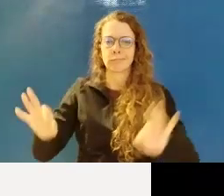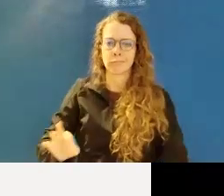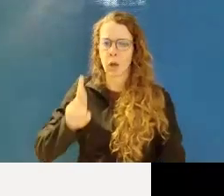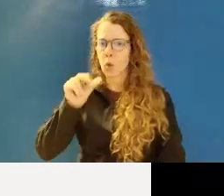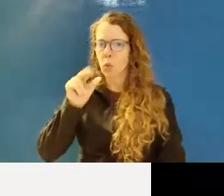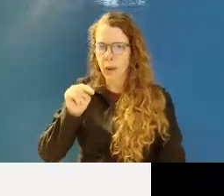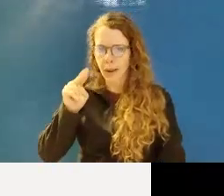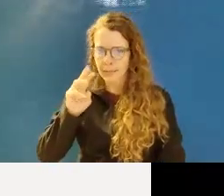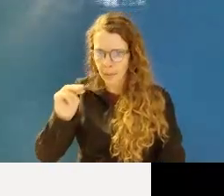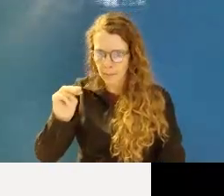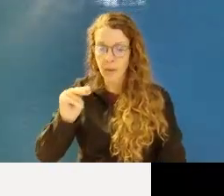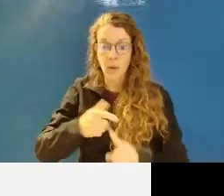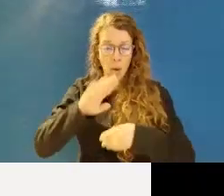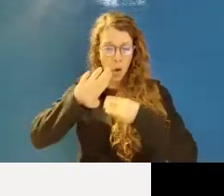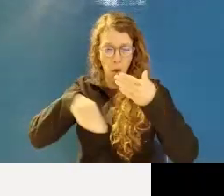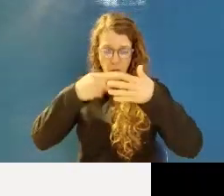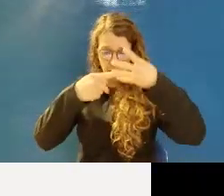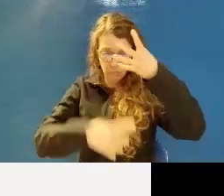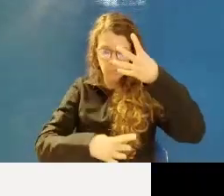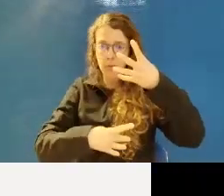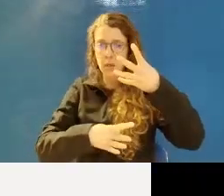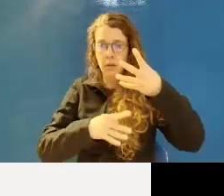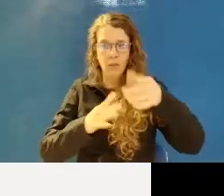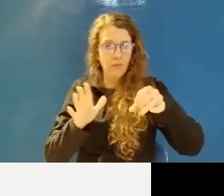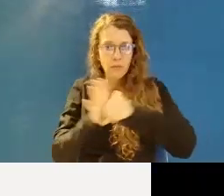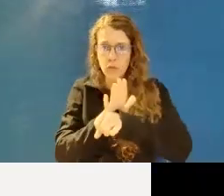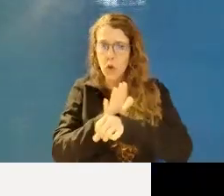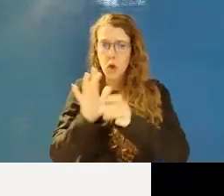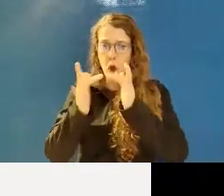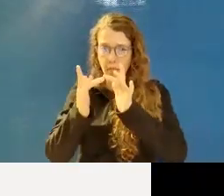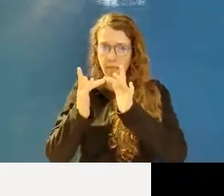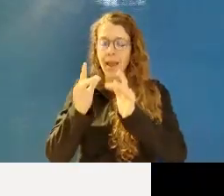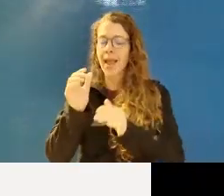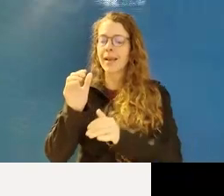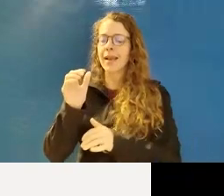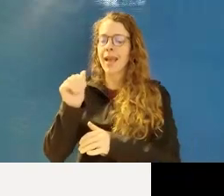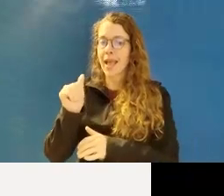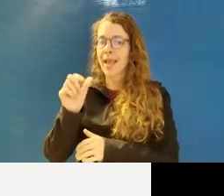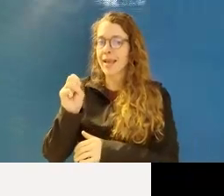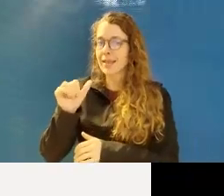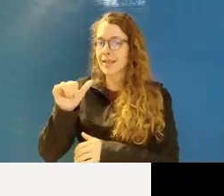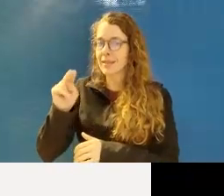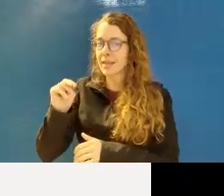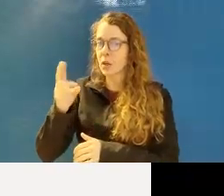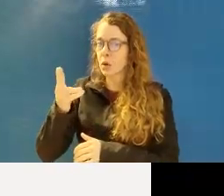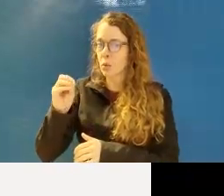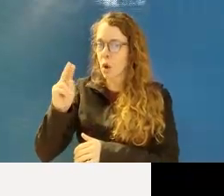Out of all the, again, fully online asynchronous courses that we offer here at Fresno City,